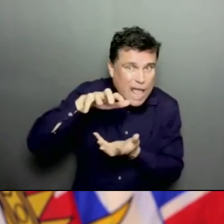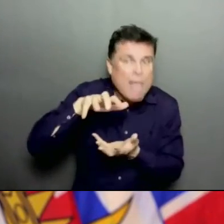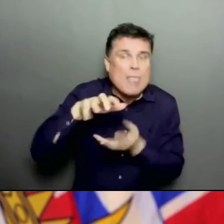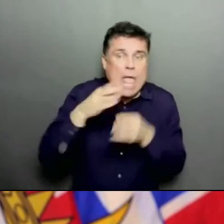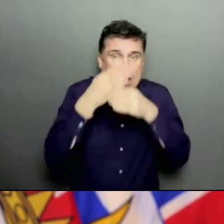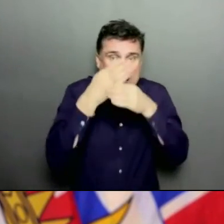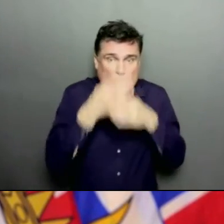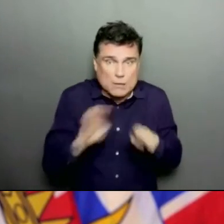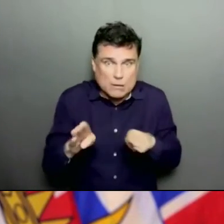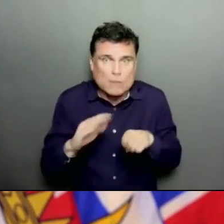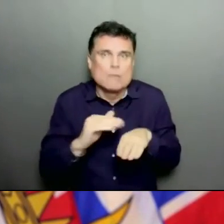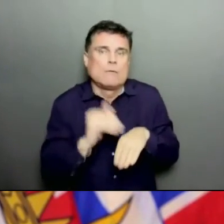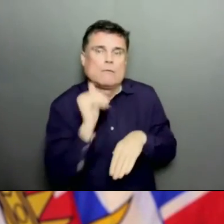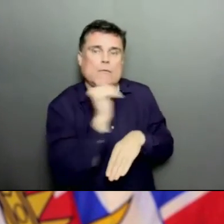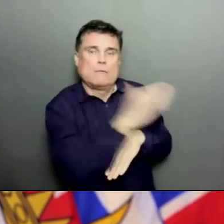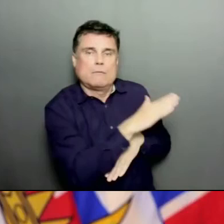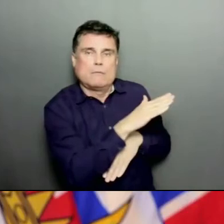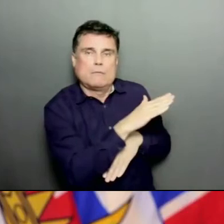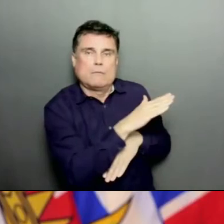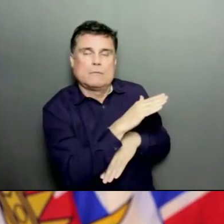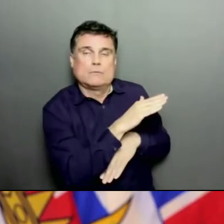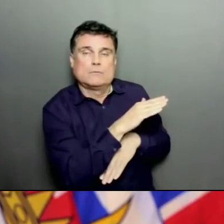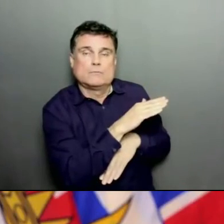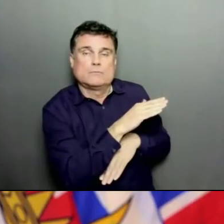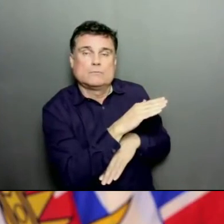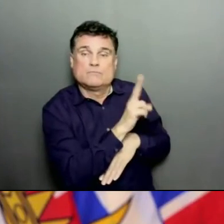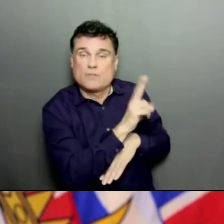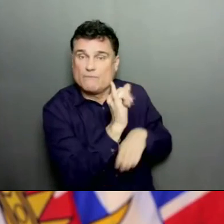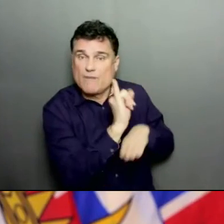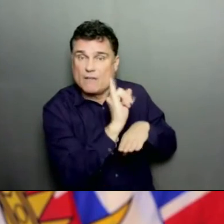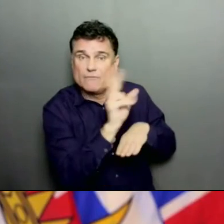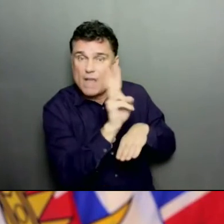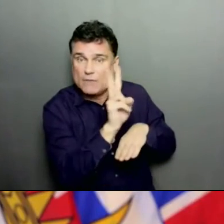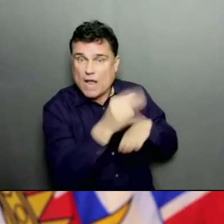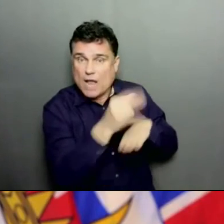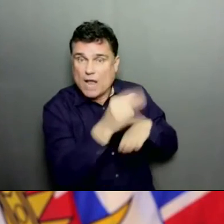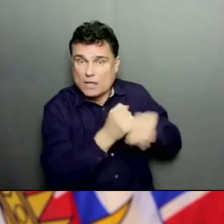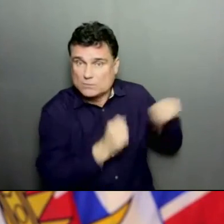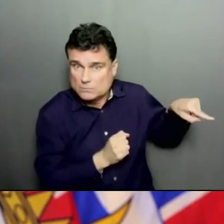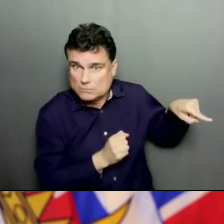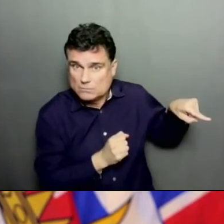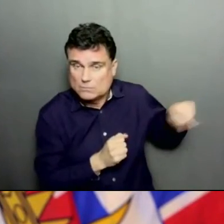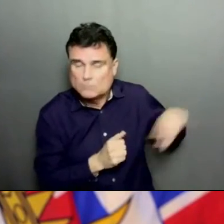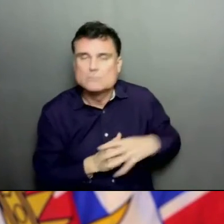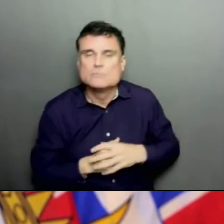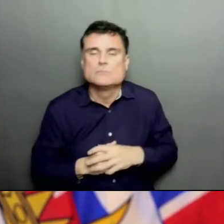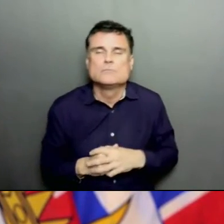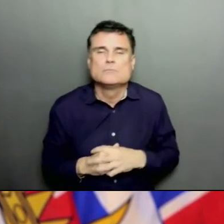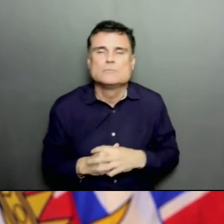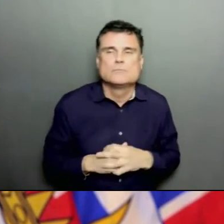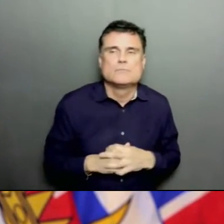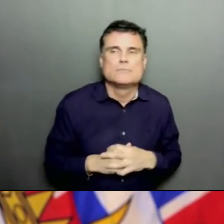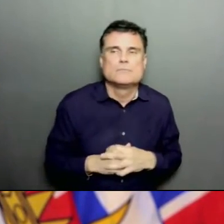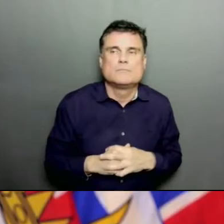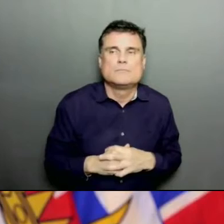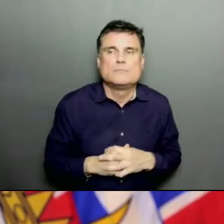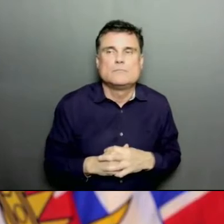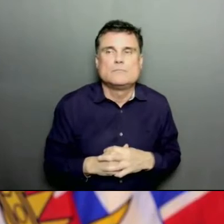told by the NOC, national operations centre, around the vaccine supply that we can expect both our Pfizer